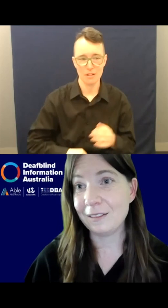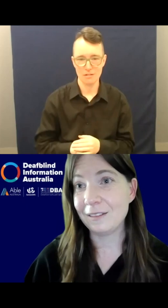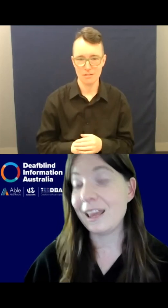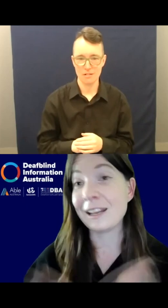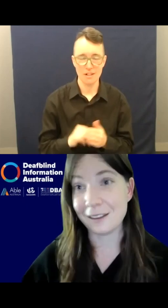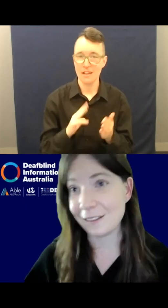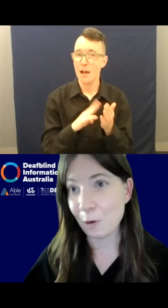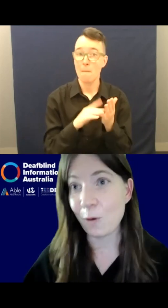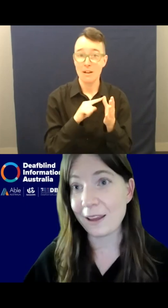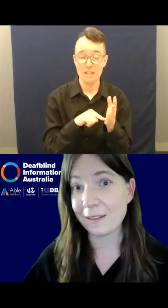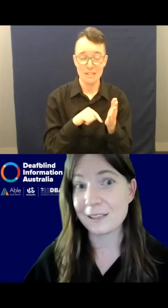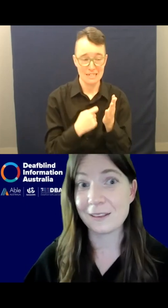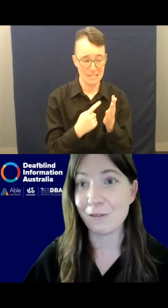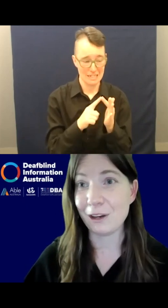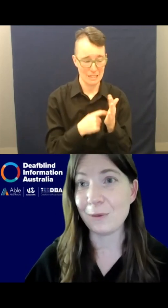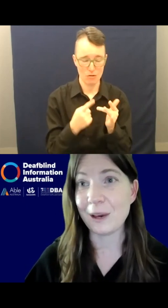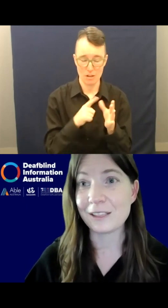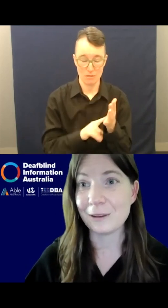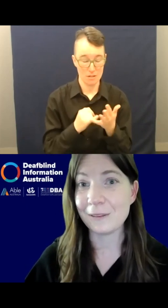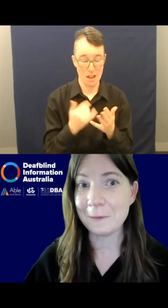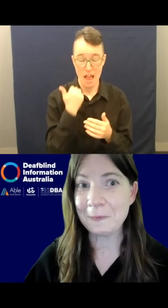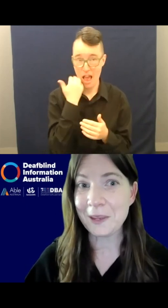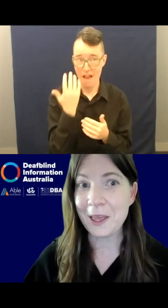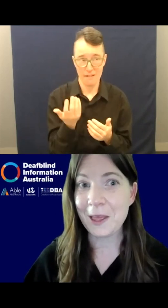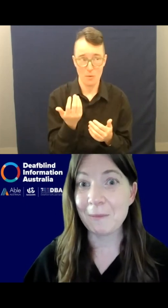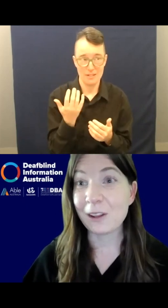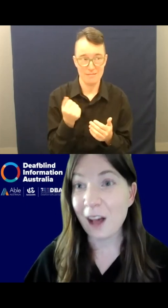endless. I'm always discovering new ways to use them and my clients are